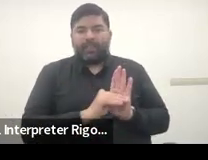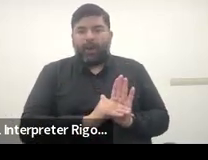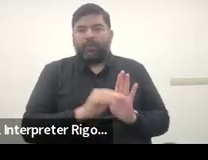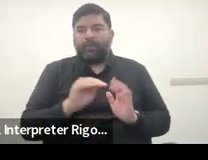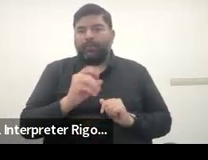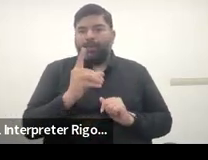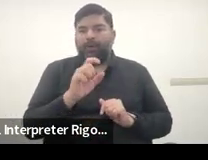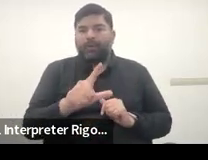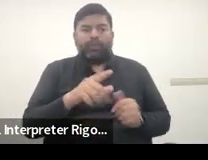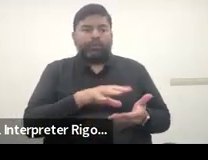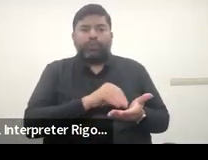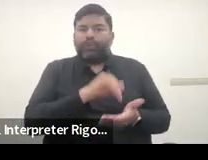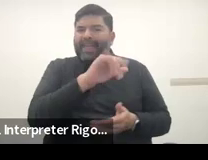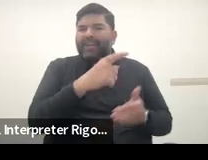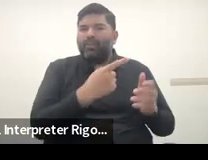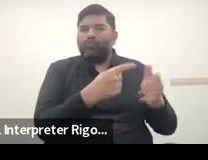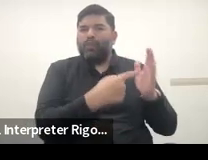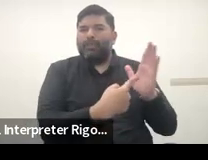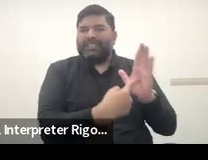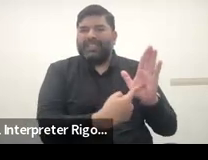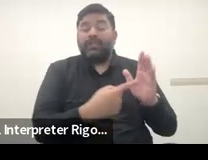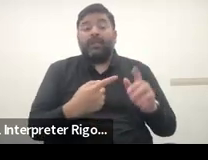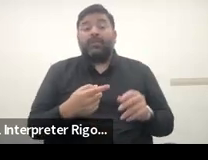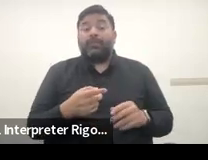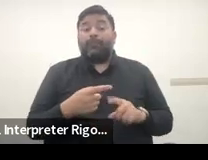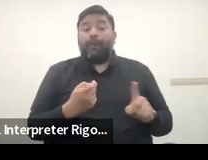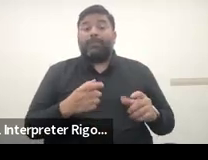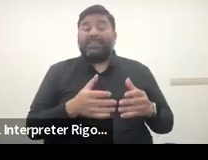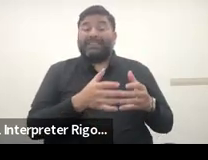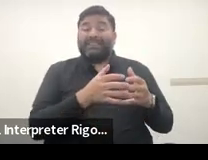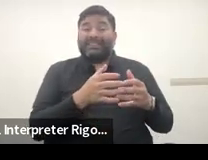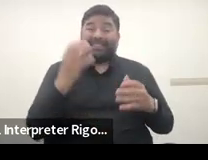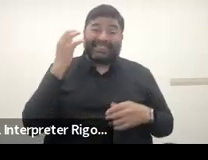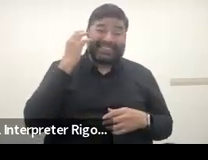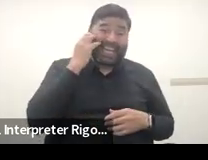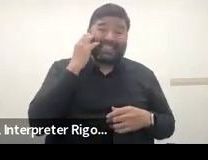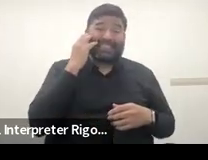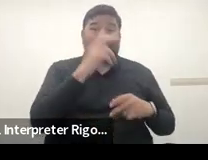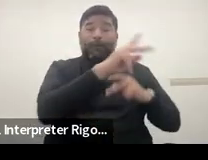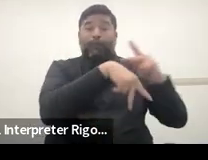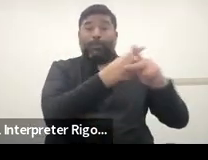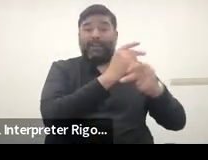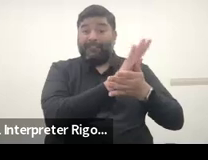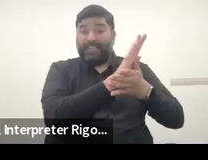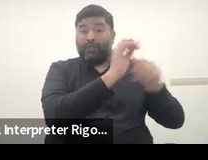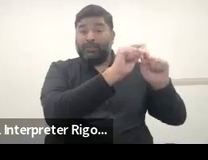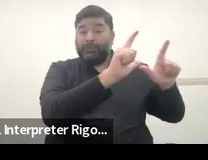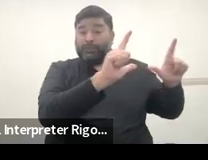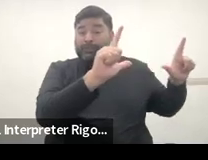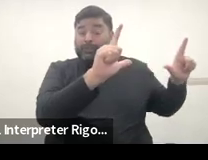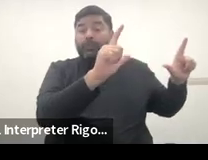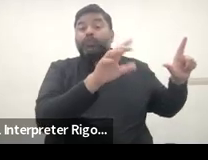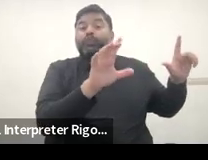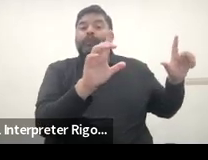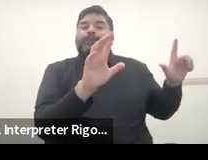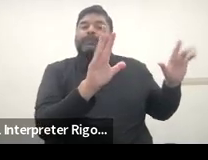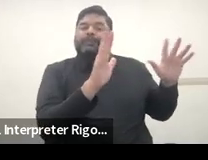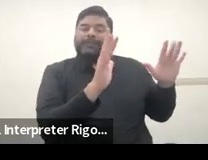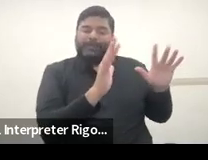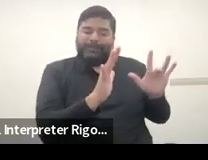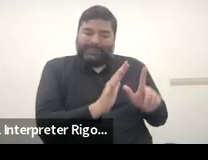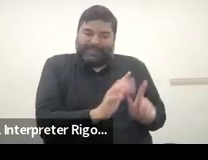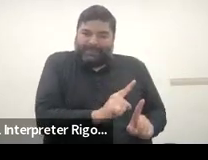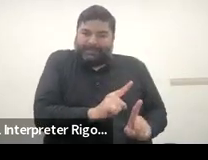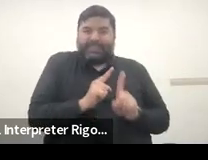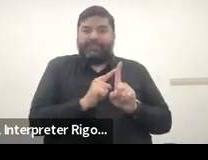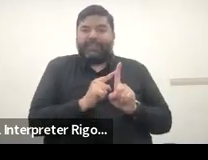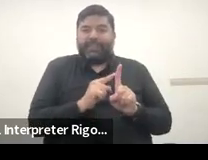goes from a really highly dense format of video to a specific ID or class. so it's pretty